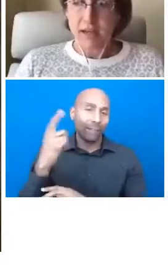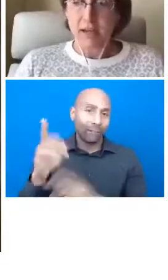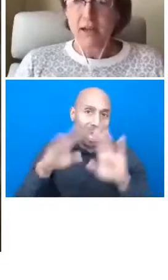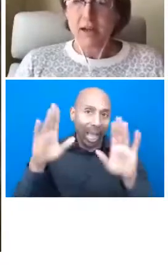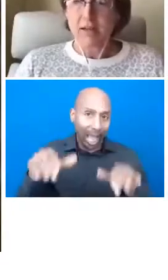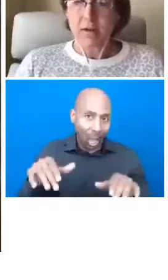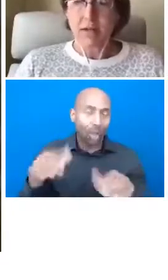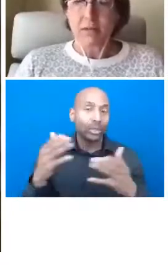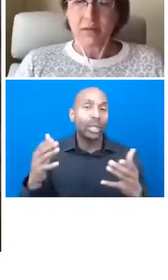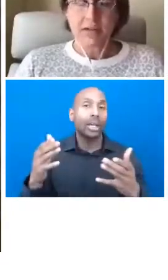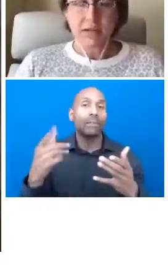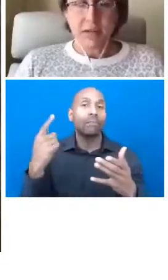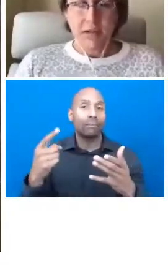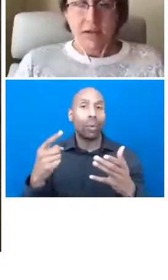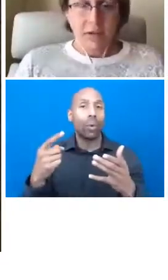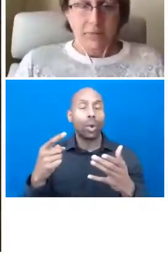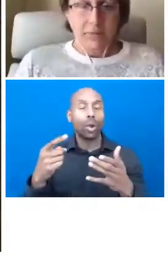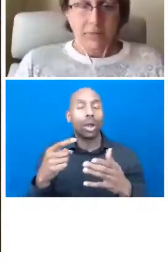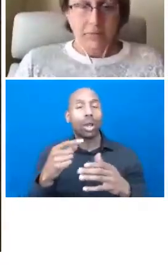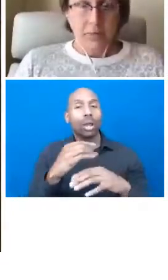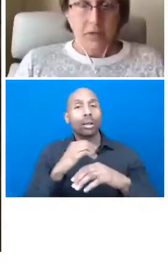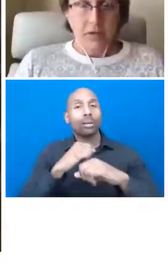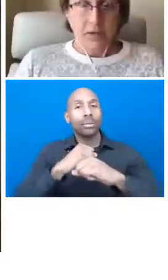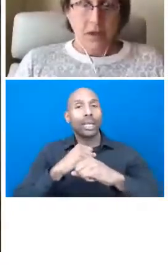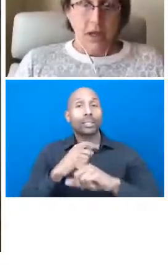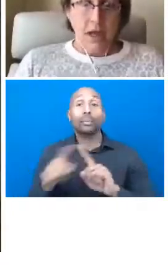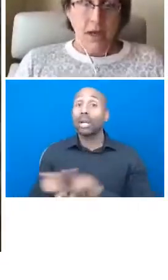the police.